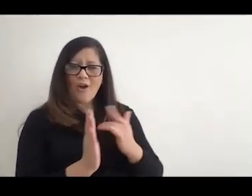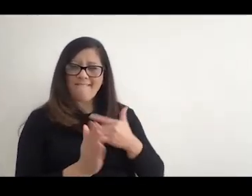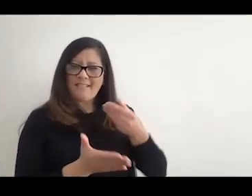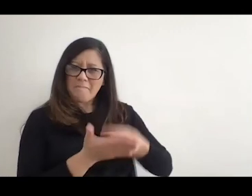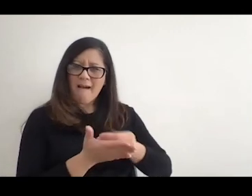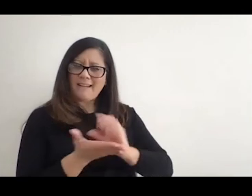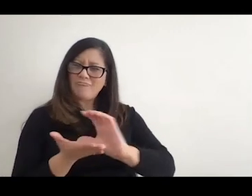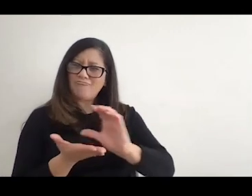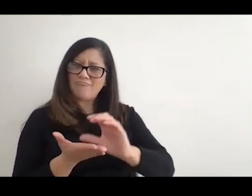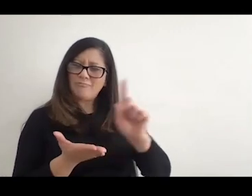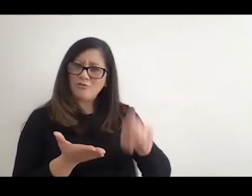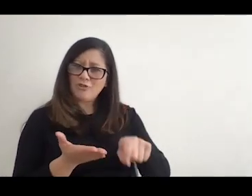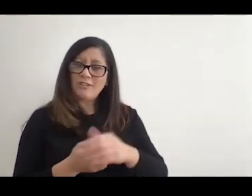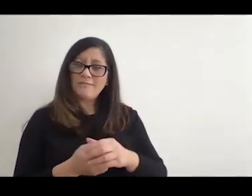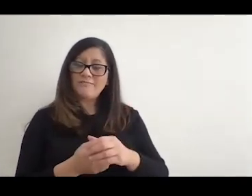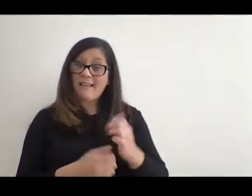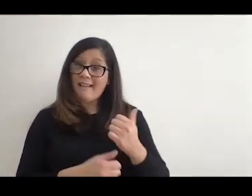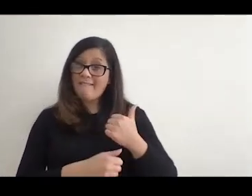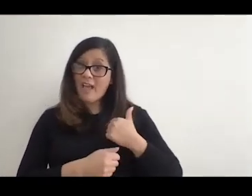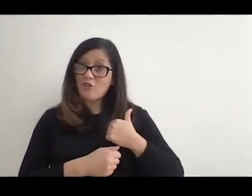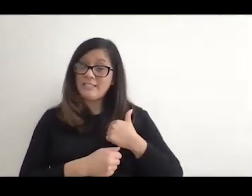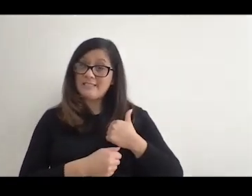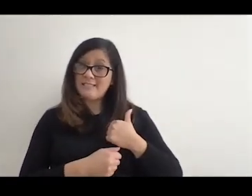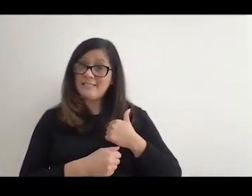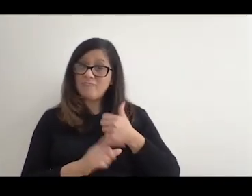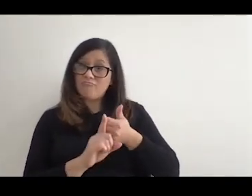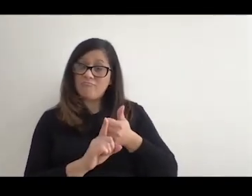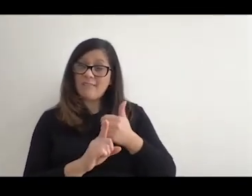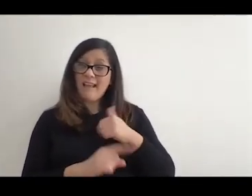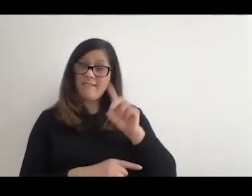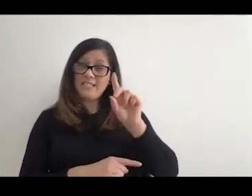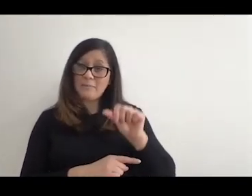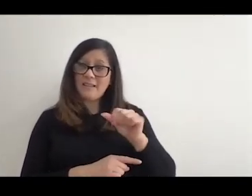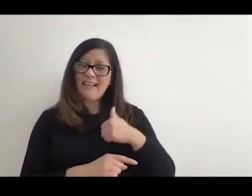shred if your assistive technology is shredding your clothing. They get a very modest allowance.